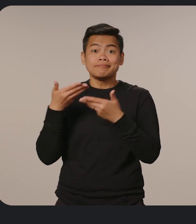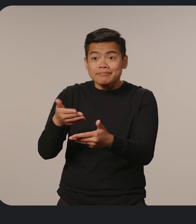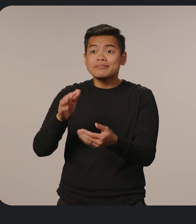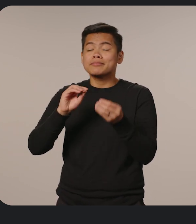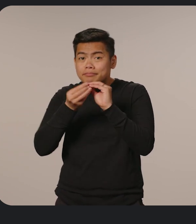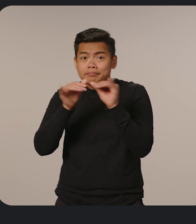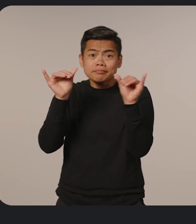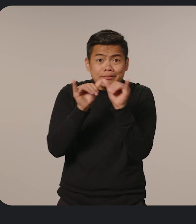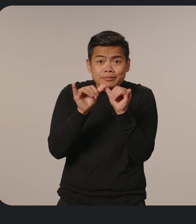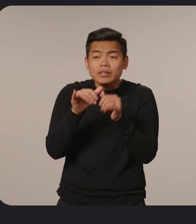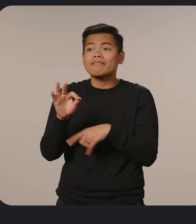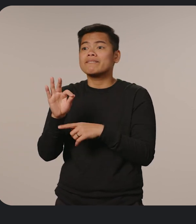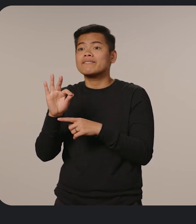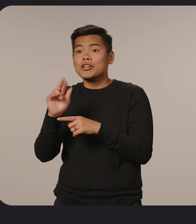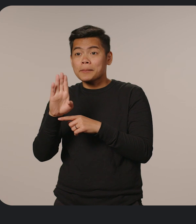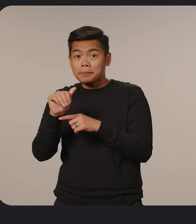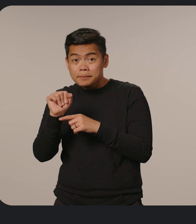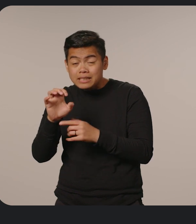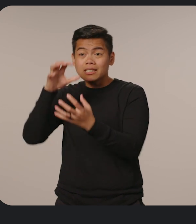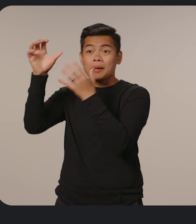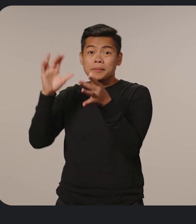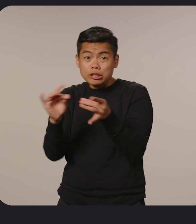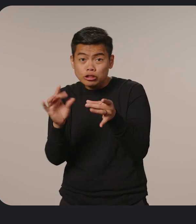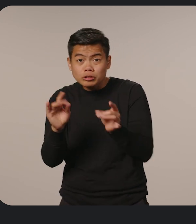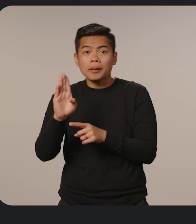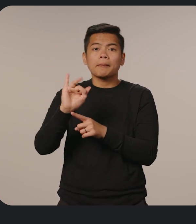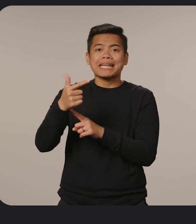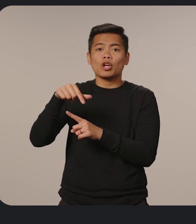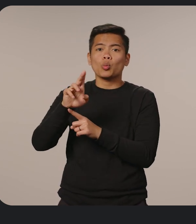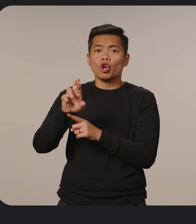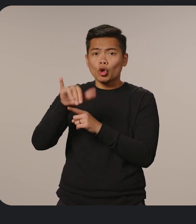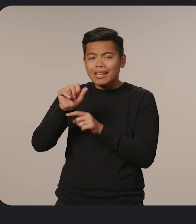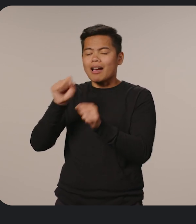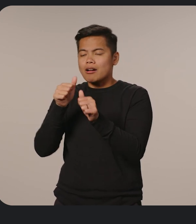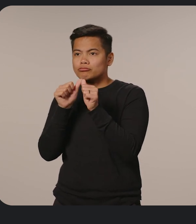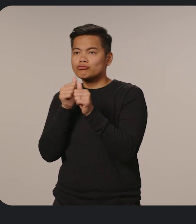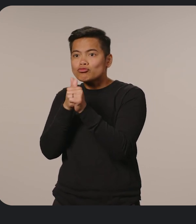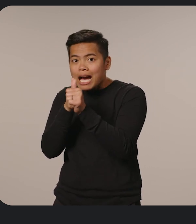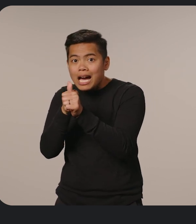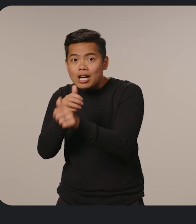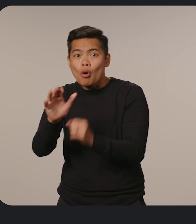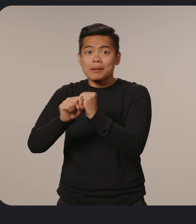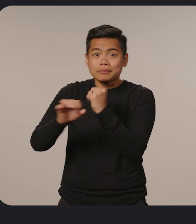Firebase Cloud messaging to bigquery so you can track your campaigns